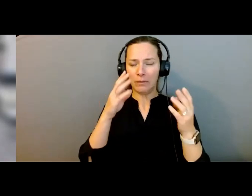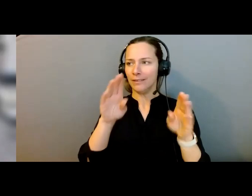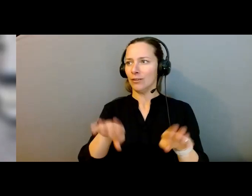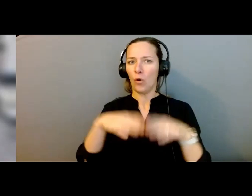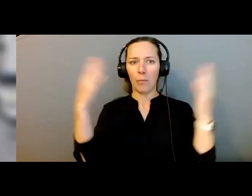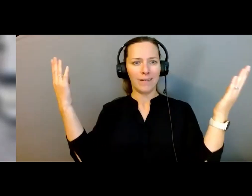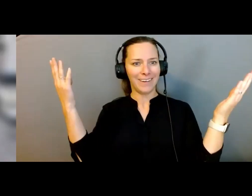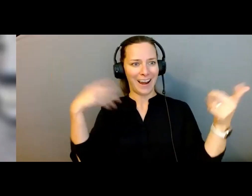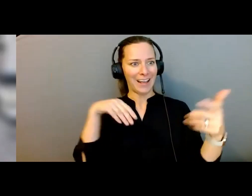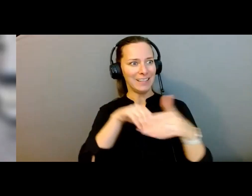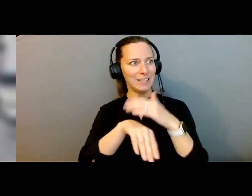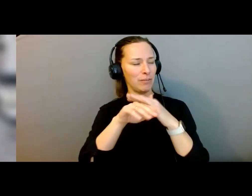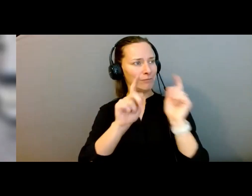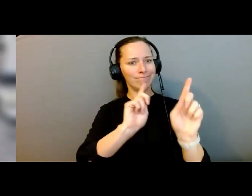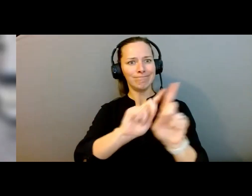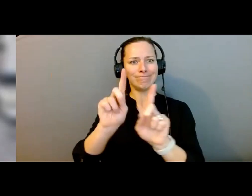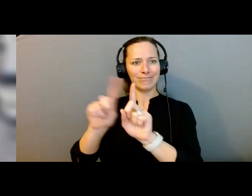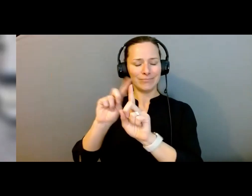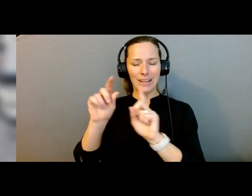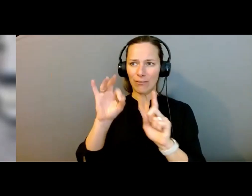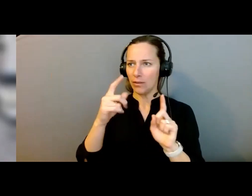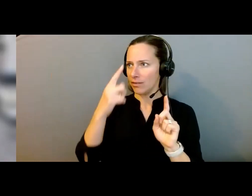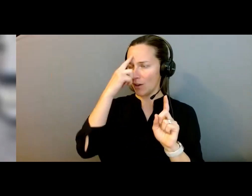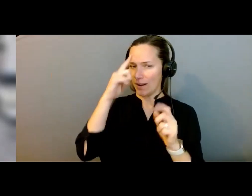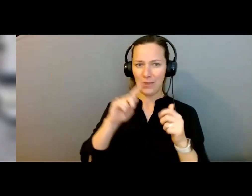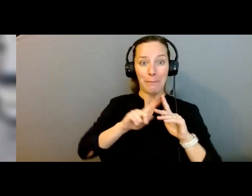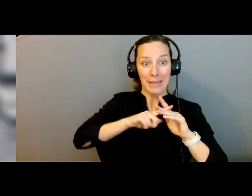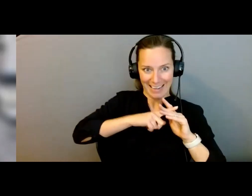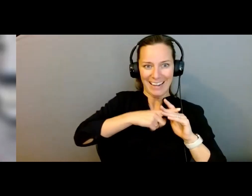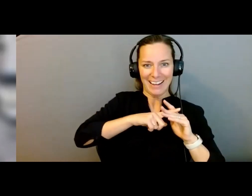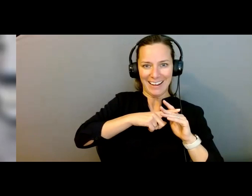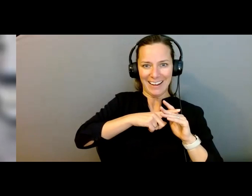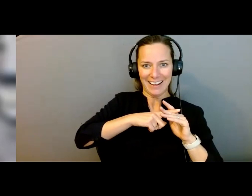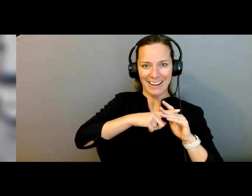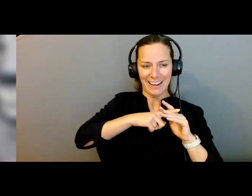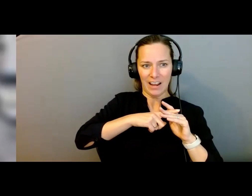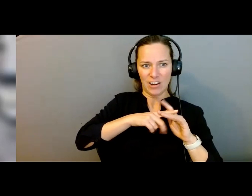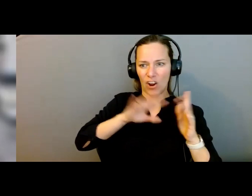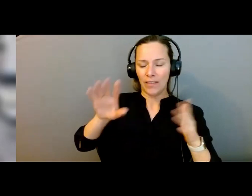different ways, if we actually considered that at the beginning rather than as an afterthought.